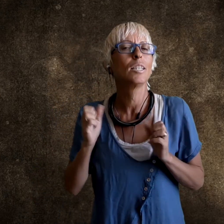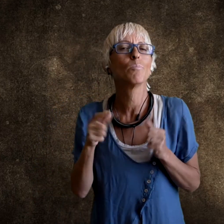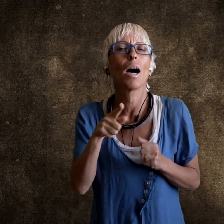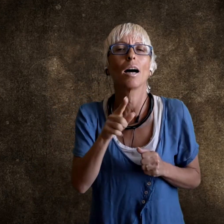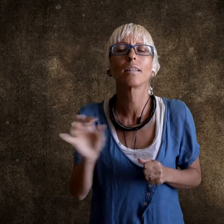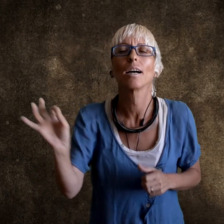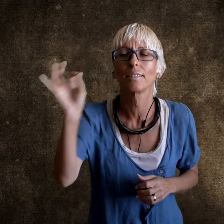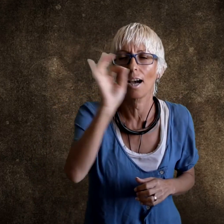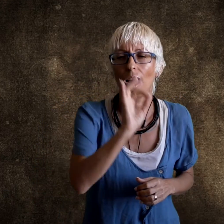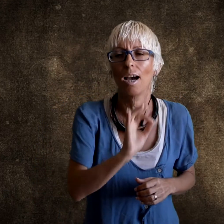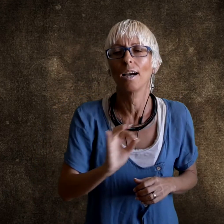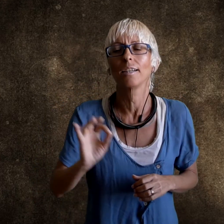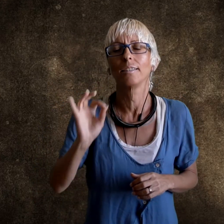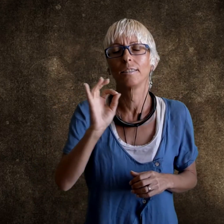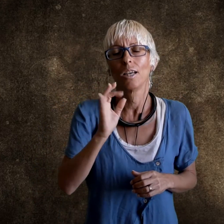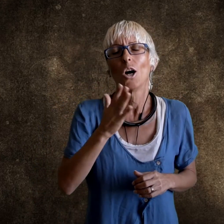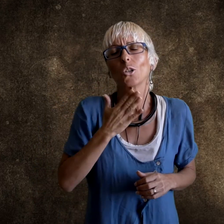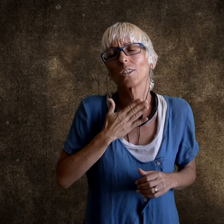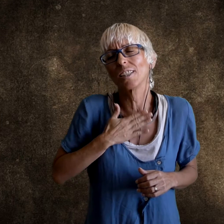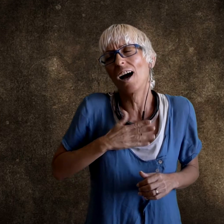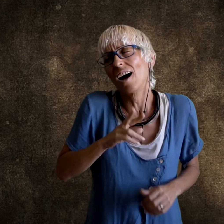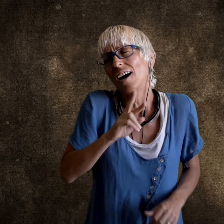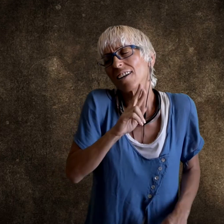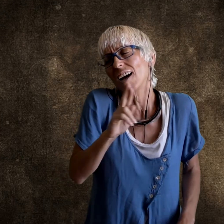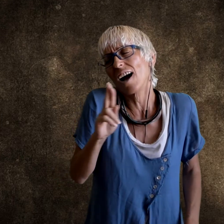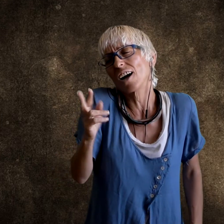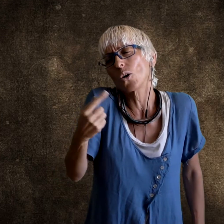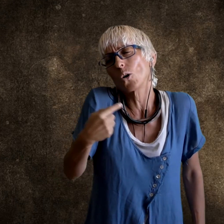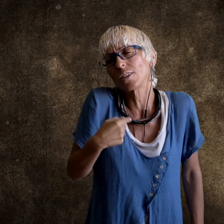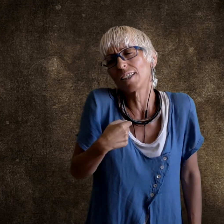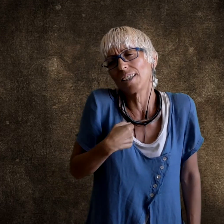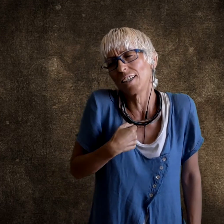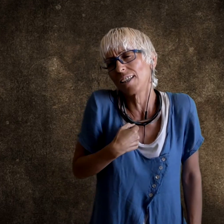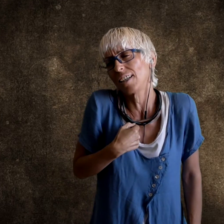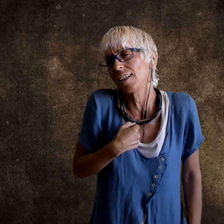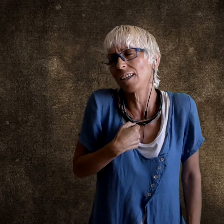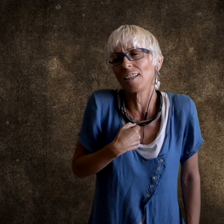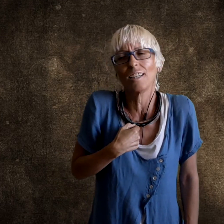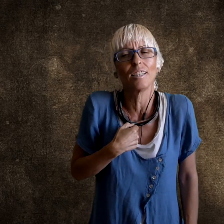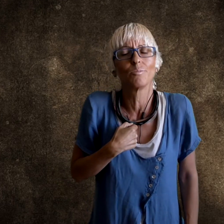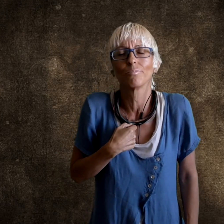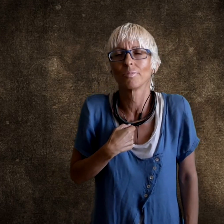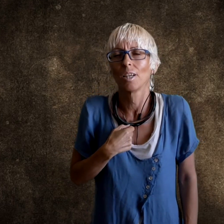if you still want only me